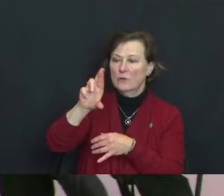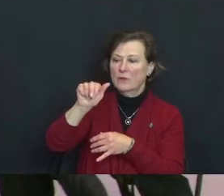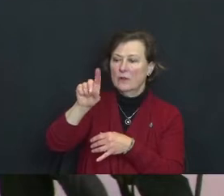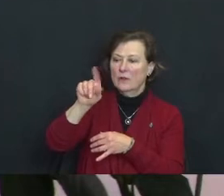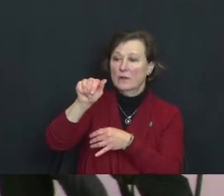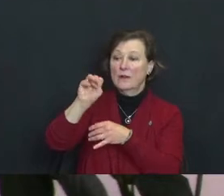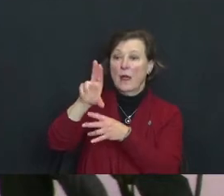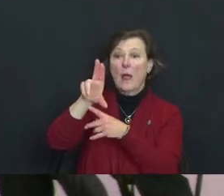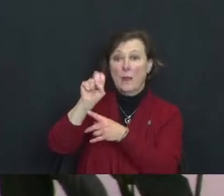2021.